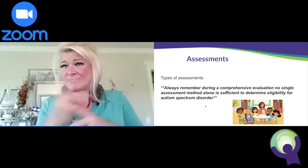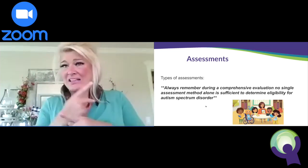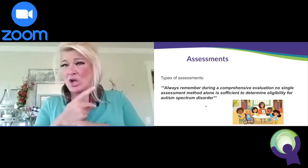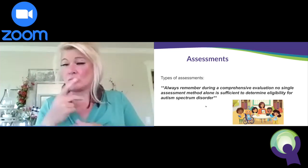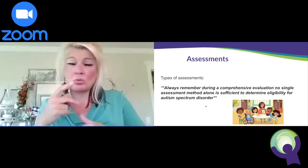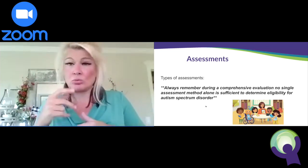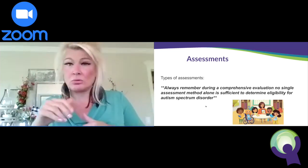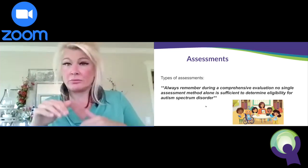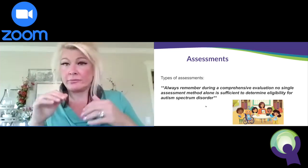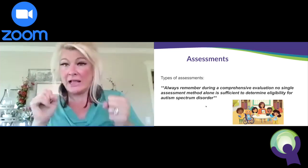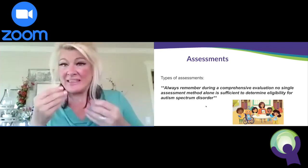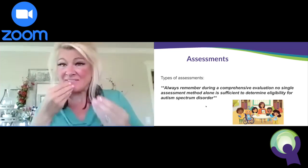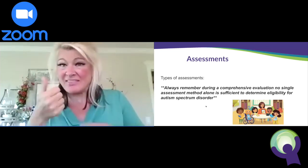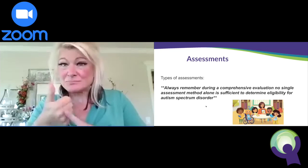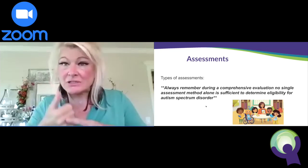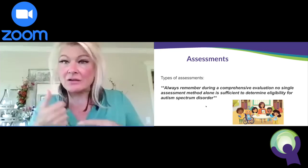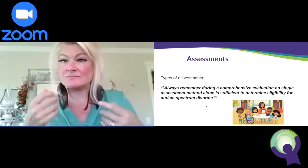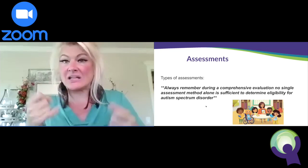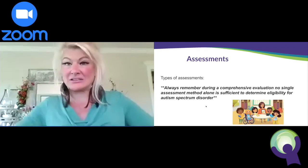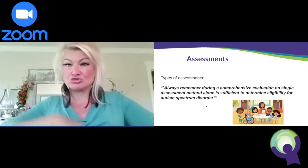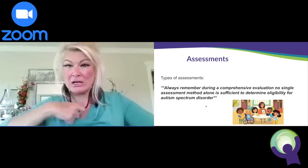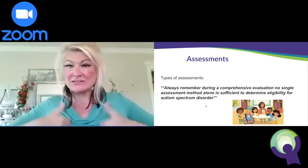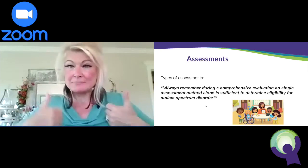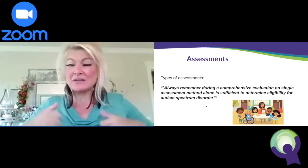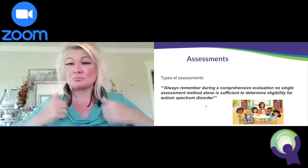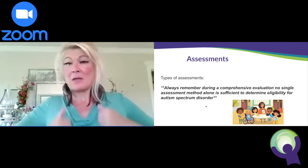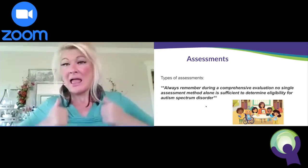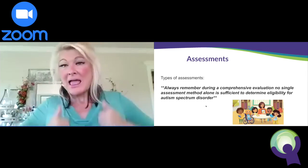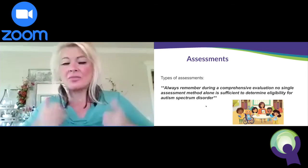Also looking at --are they competitive?